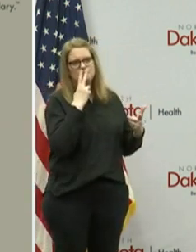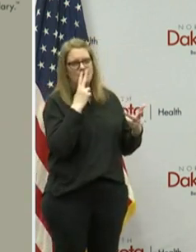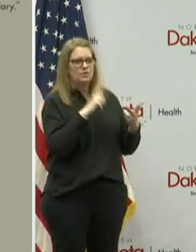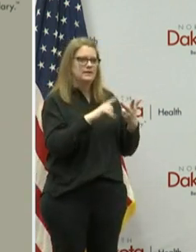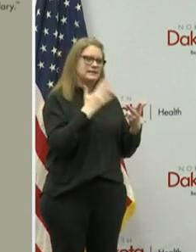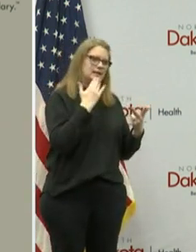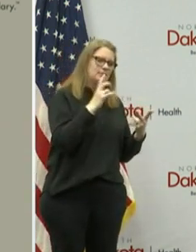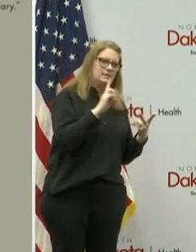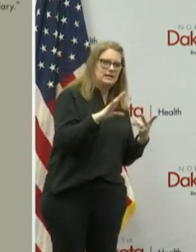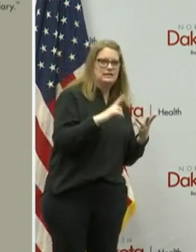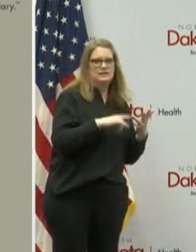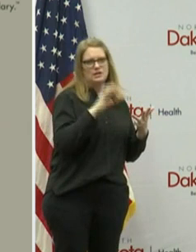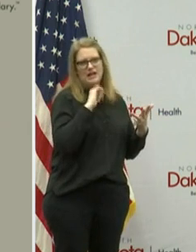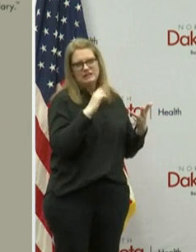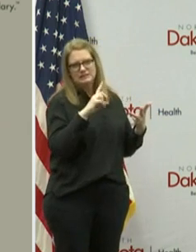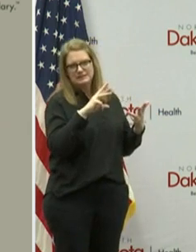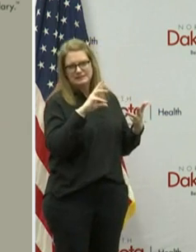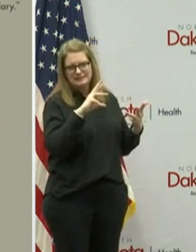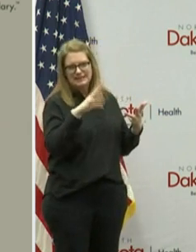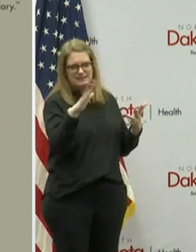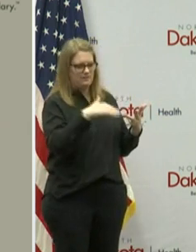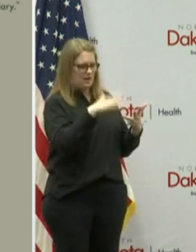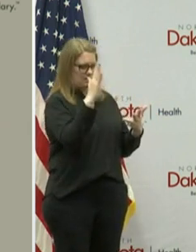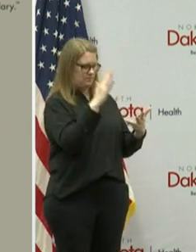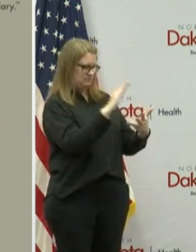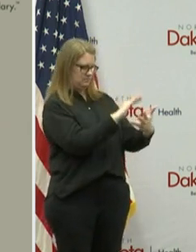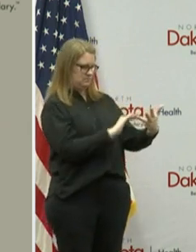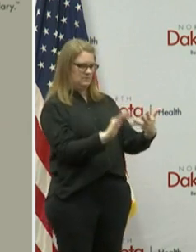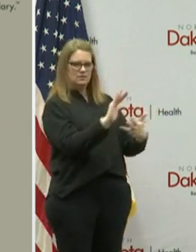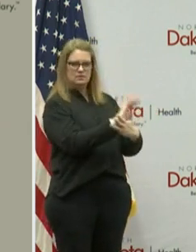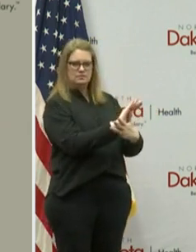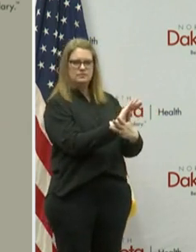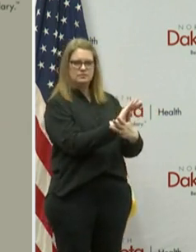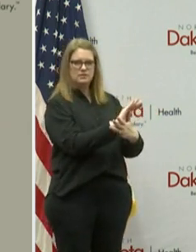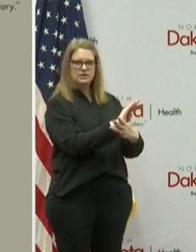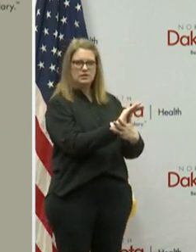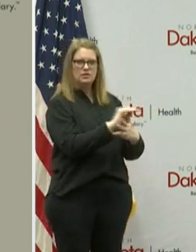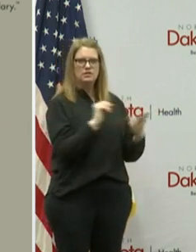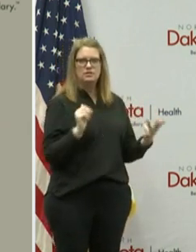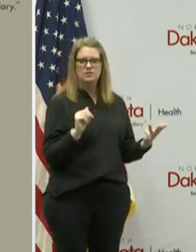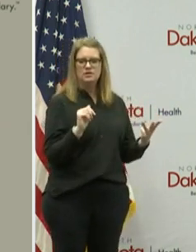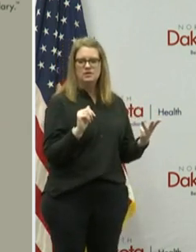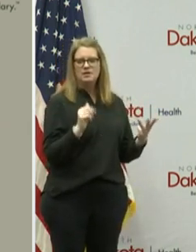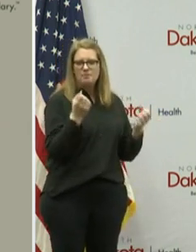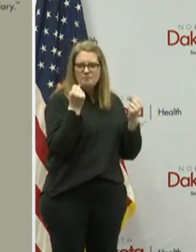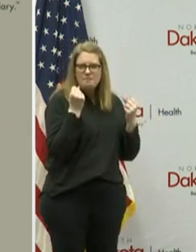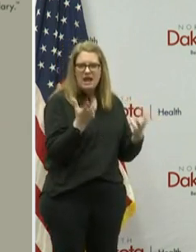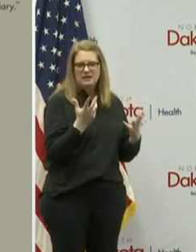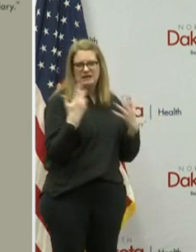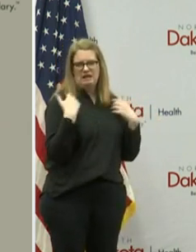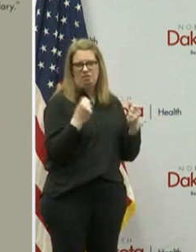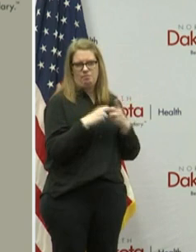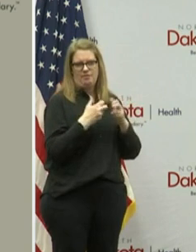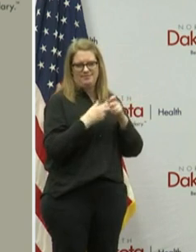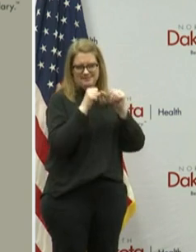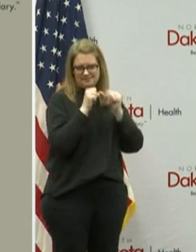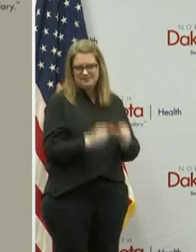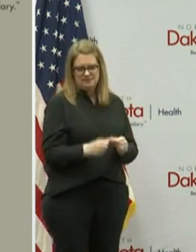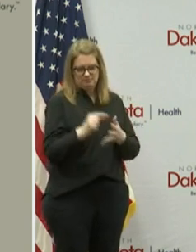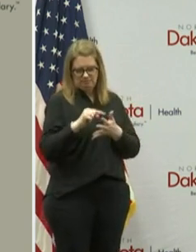THERE'S OVERLAP. YOU MAY HAVE SOMEONE WITH CARDIOVASCULAR DISEASE, ALSO A